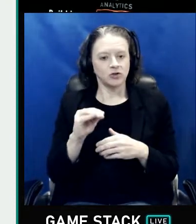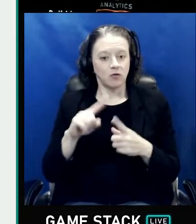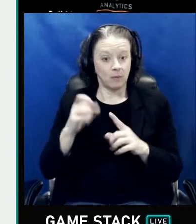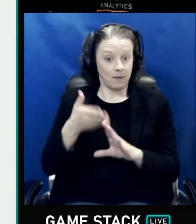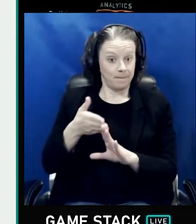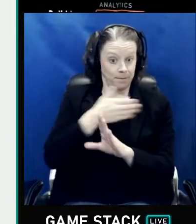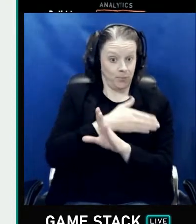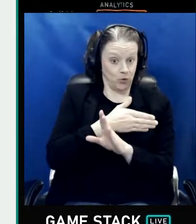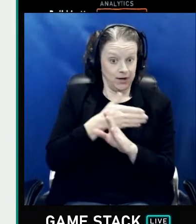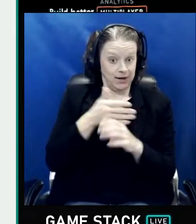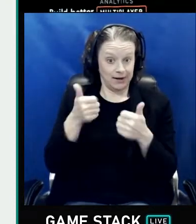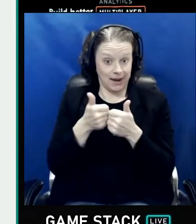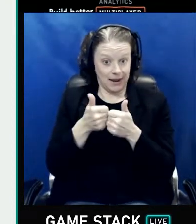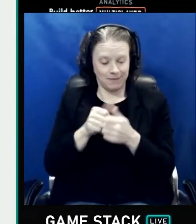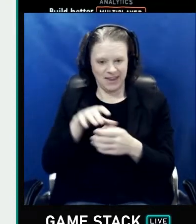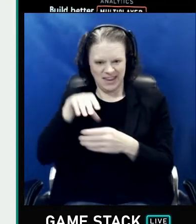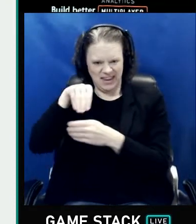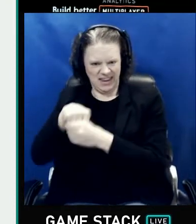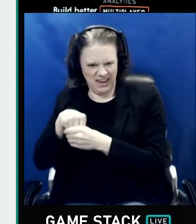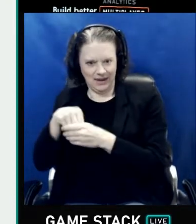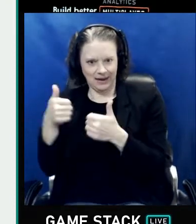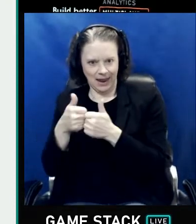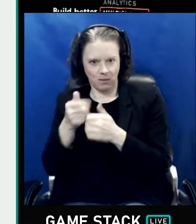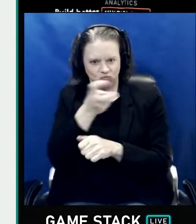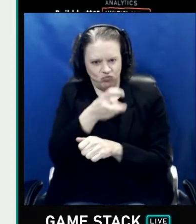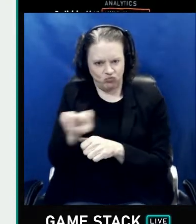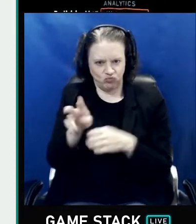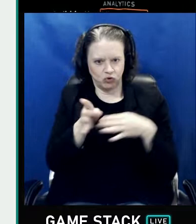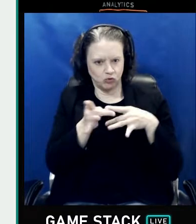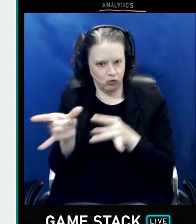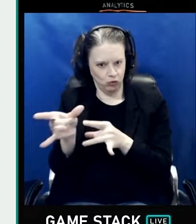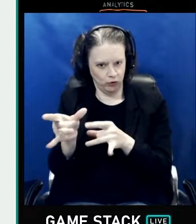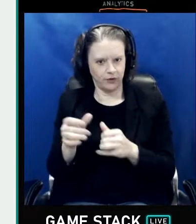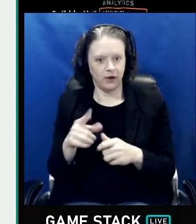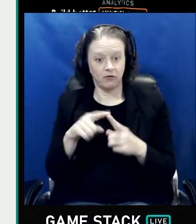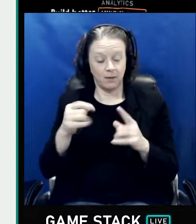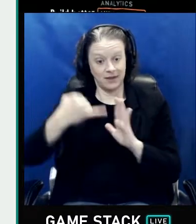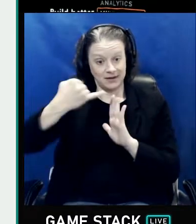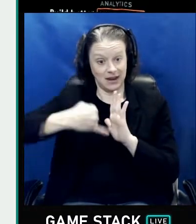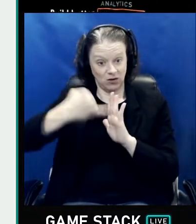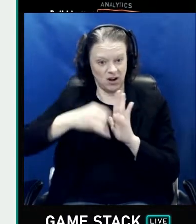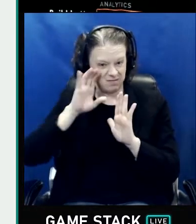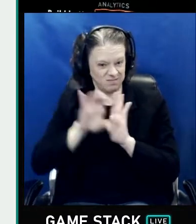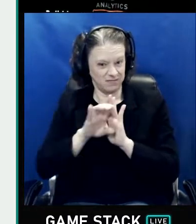From the diagram, you can actually see that the title chose to pull those three friends out of that particular